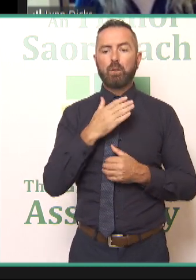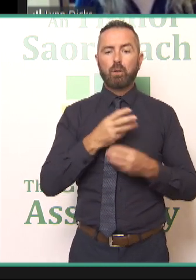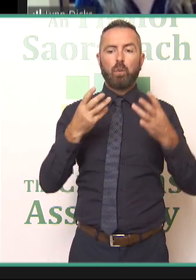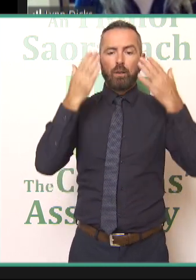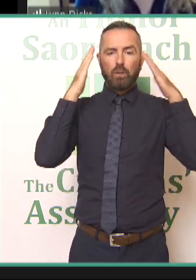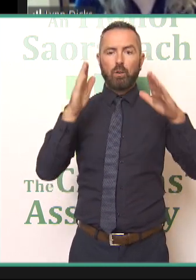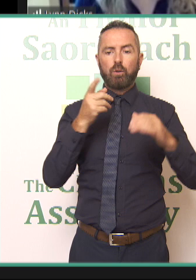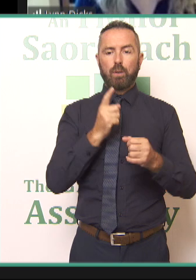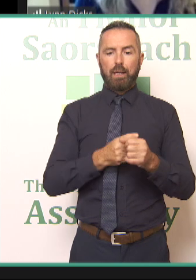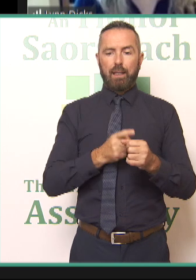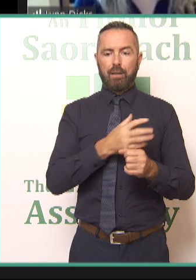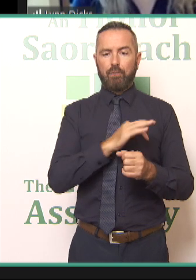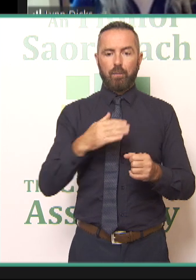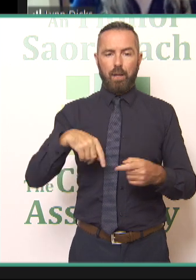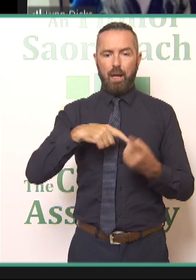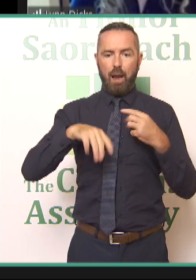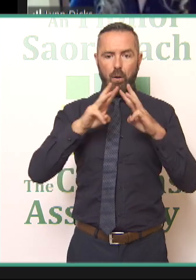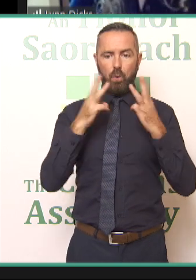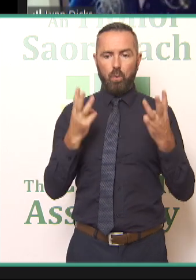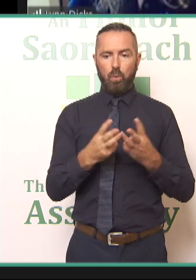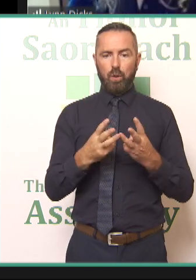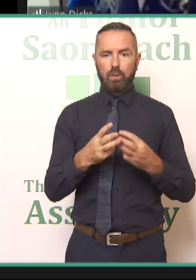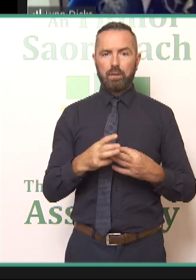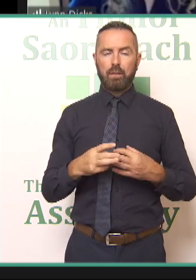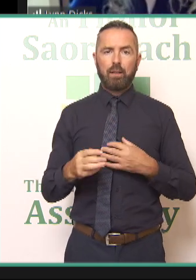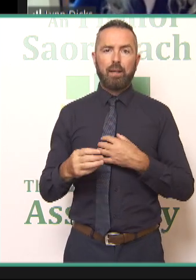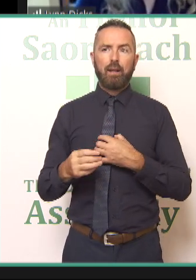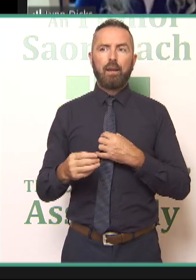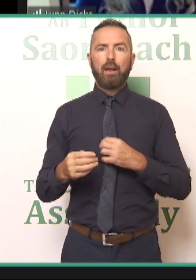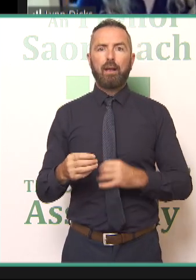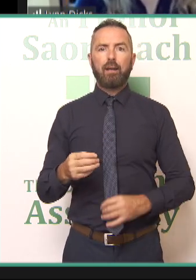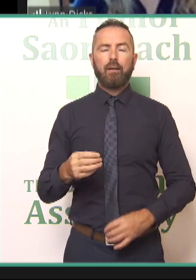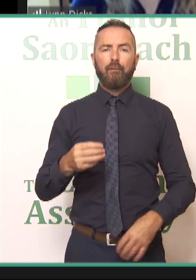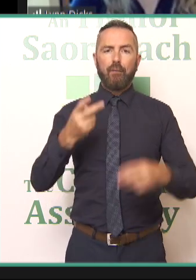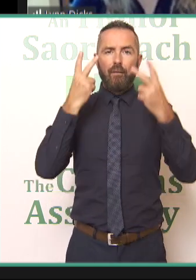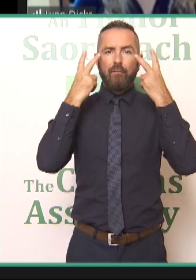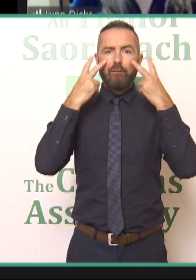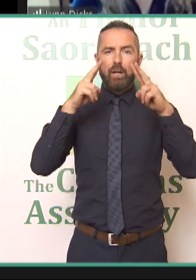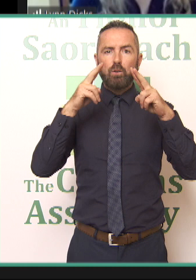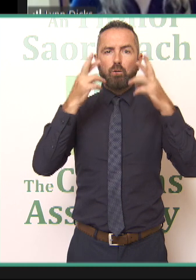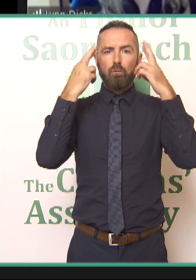again from our world in data a visualization of the the land use per kilogram of food products